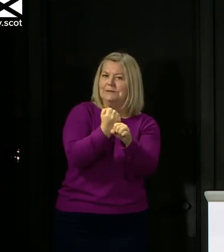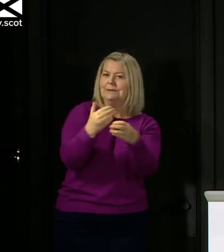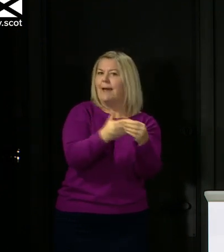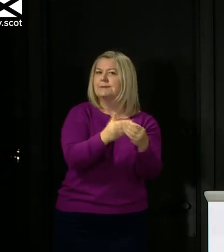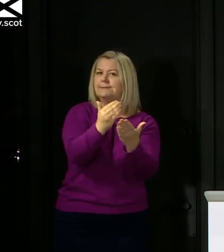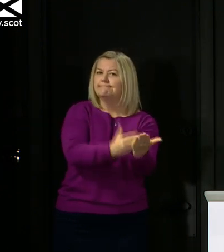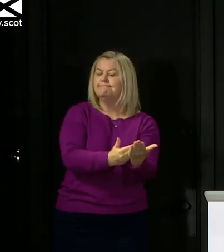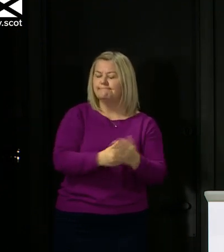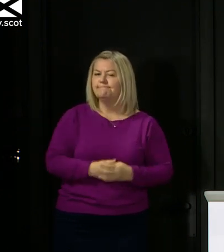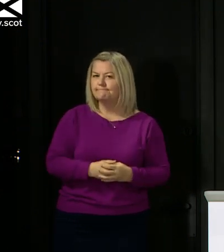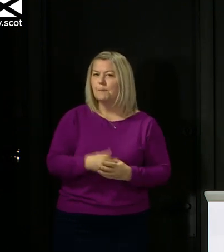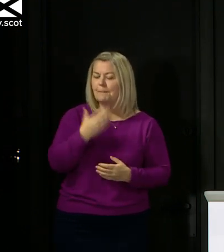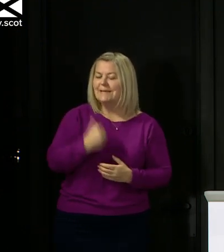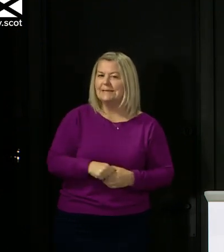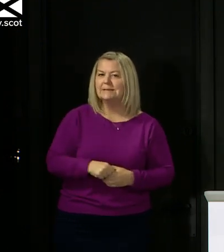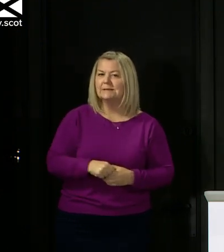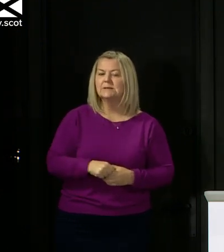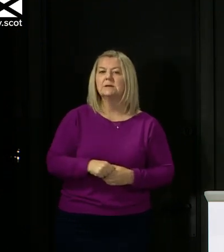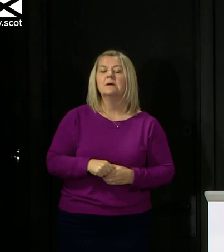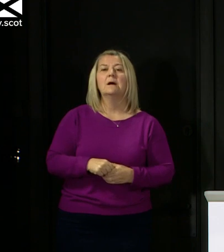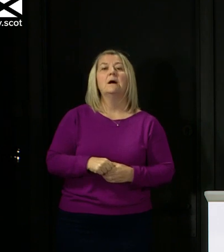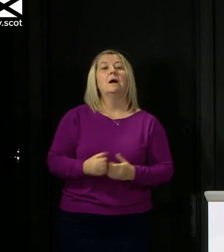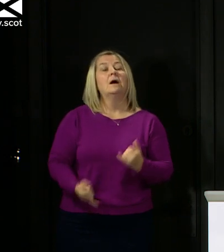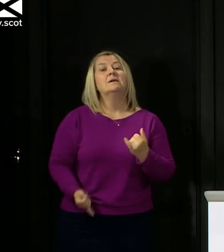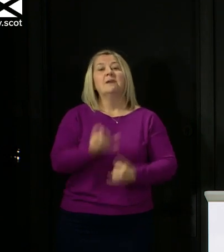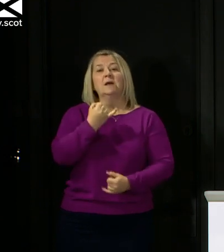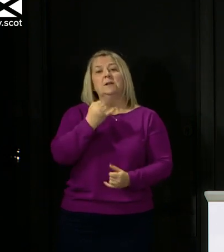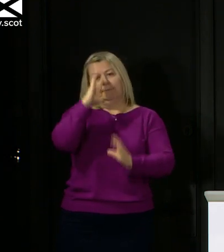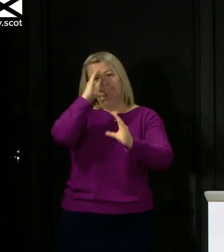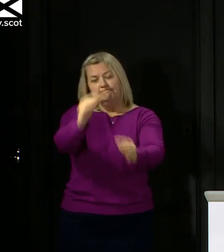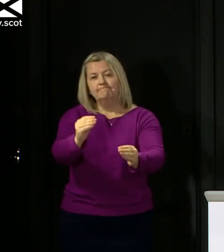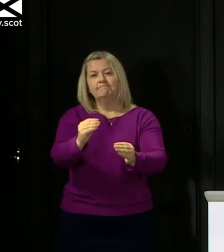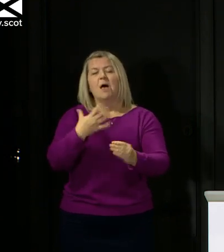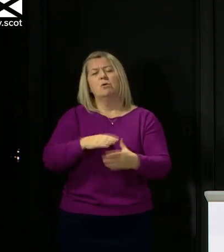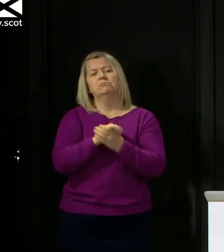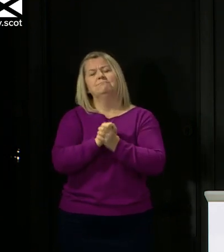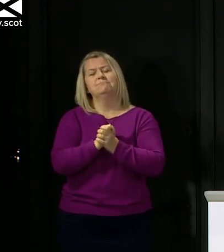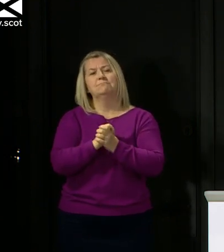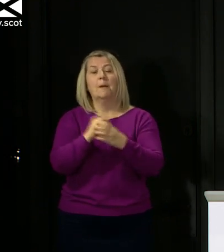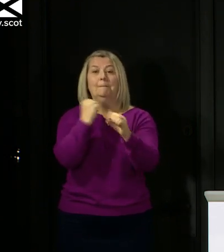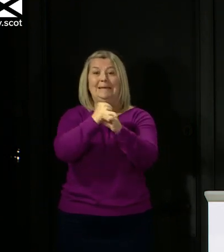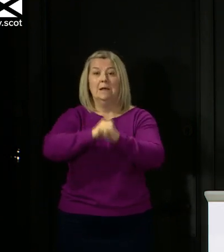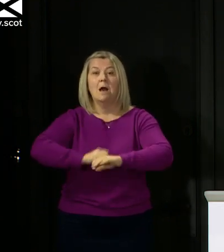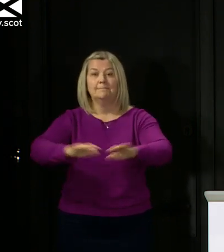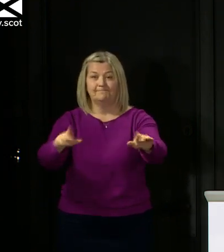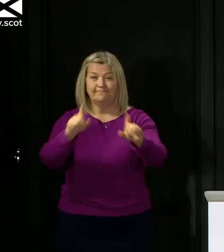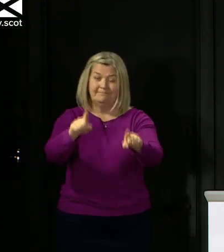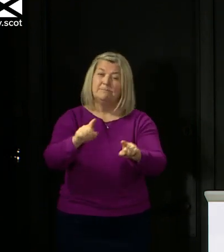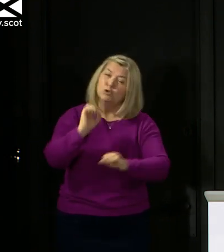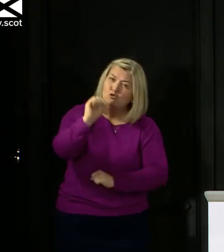Can I also make a respectful plea to the media. Your scrutiny role is essential and you perform